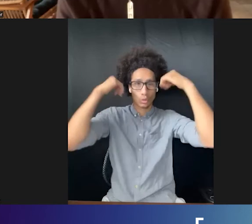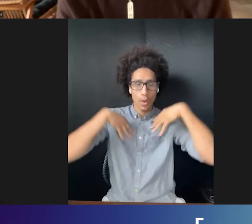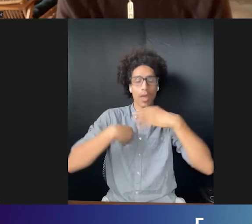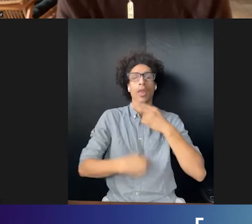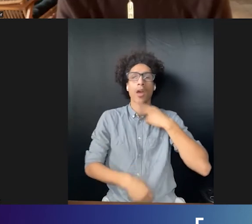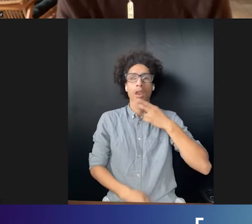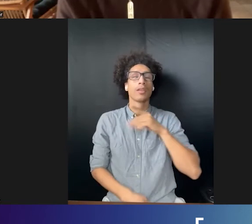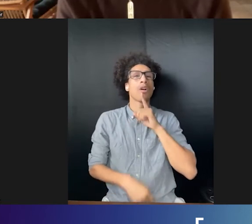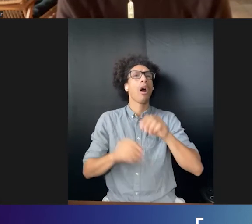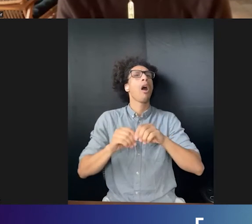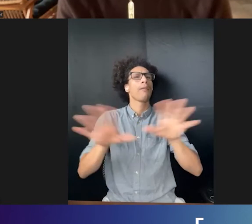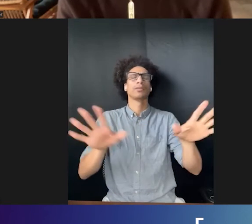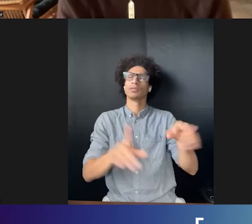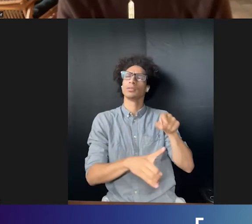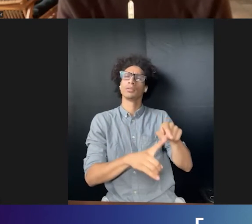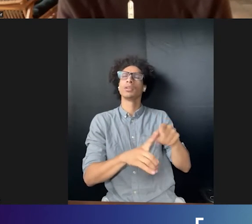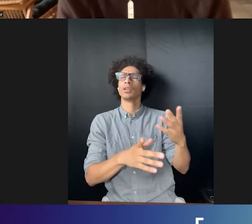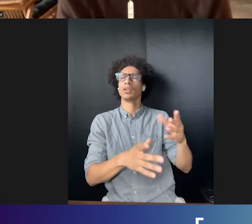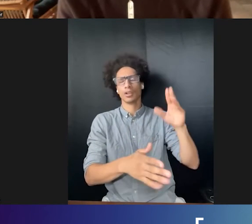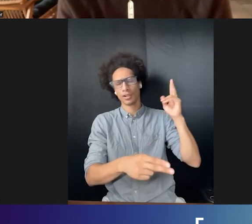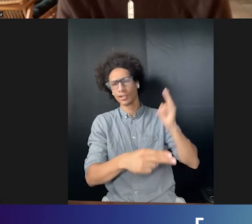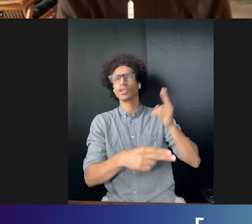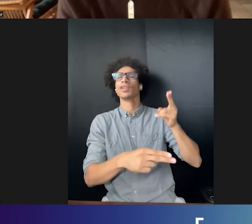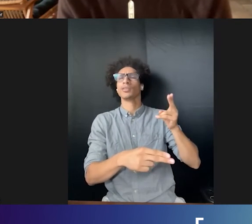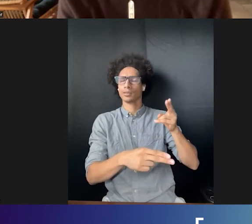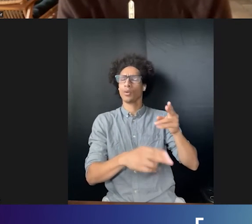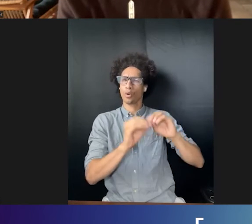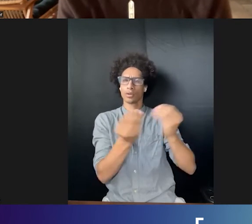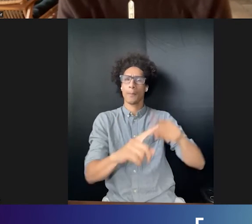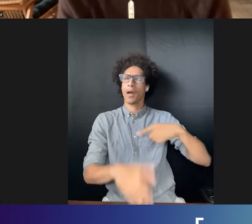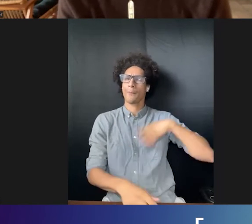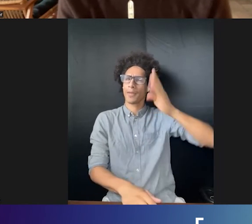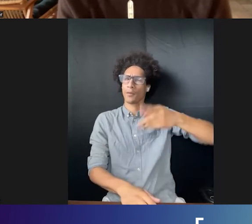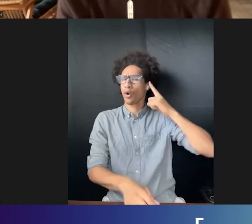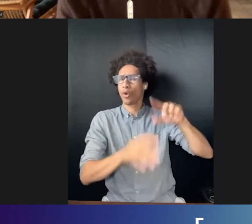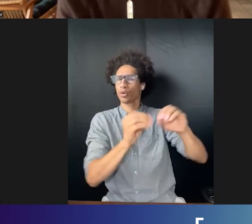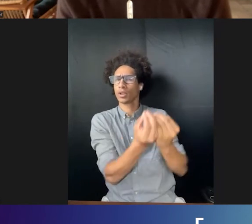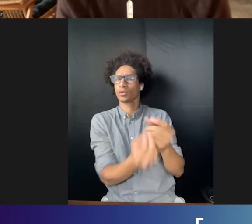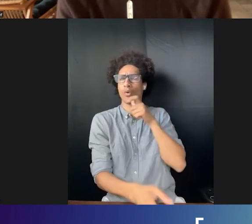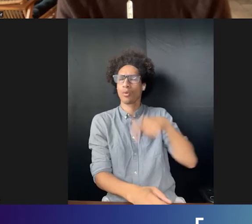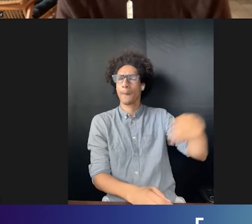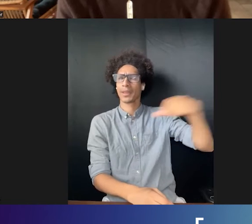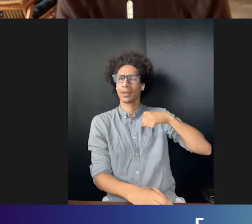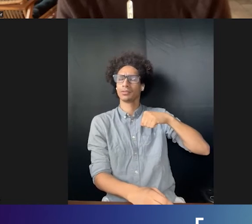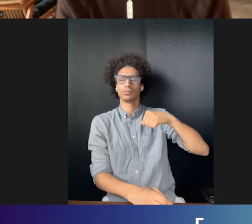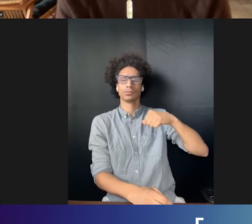But I've never had an agent with paid upfront.